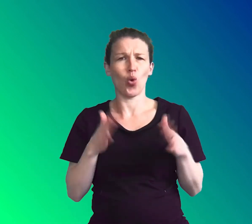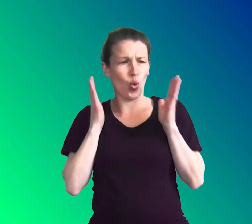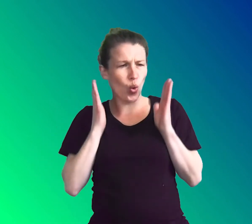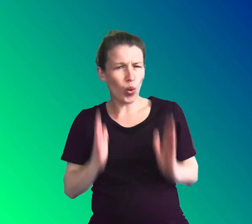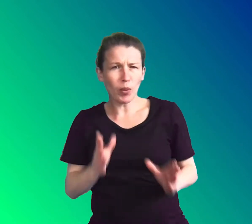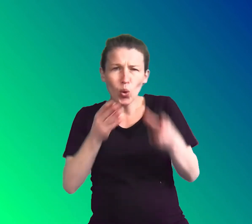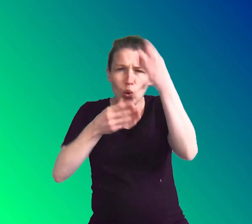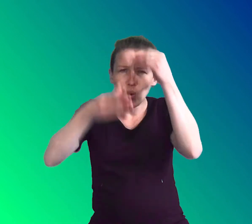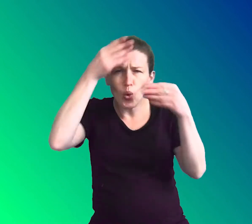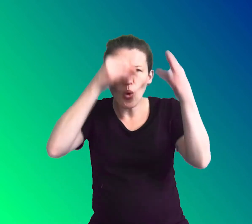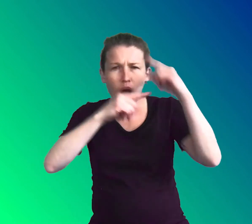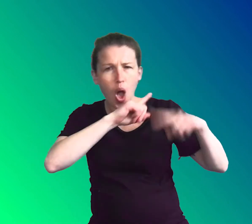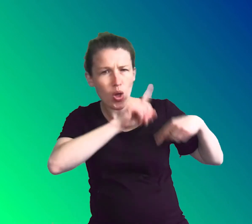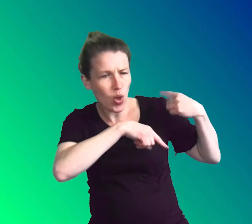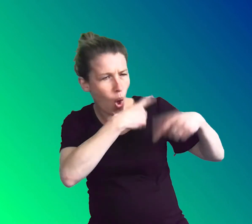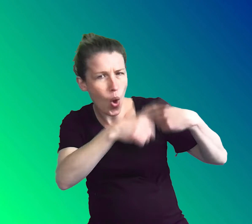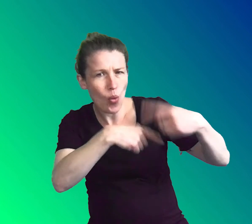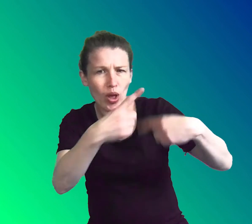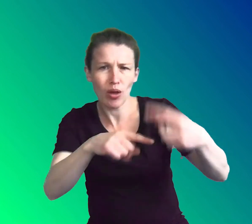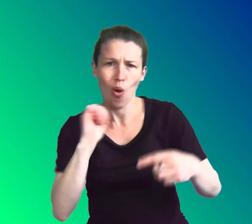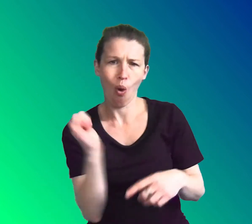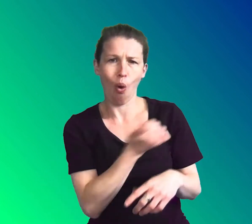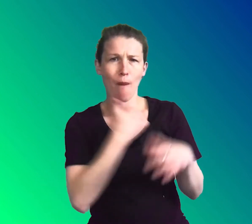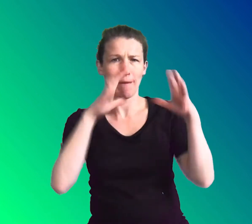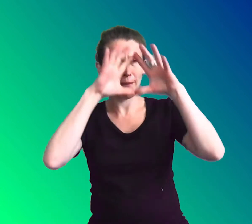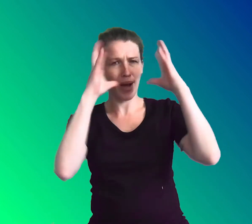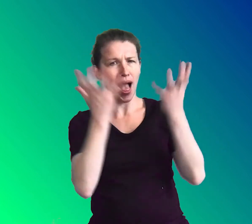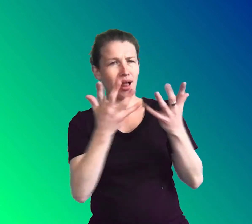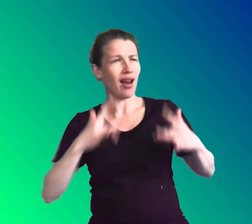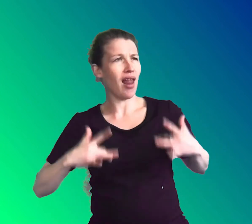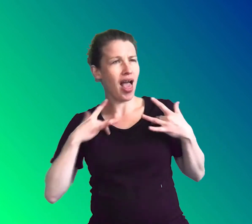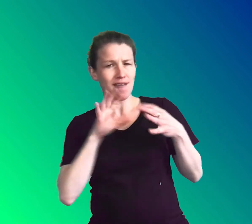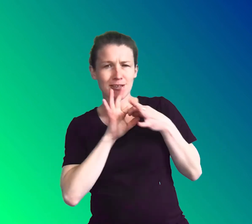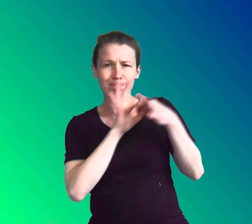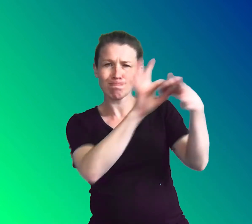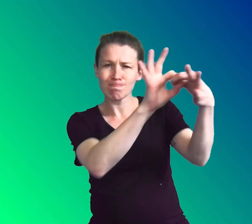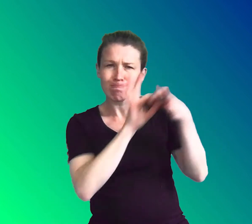Biodiversity is incredible. We are still learning the many ways that life on our planet is connected.